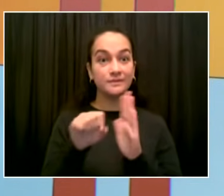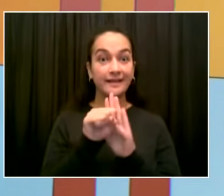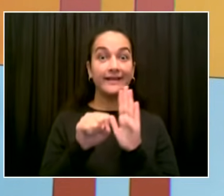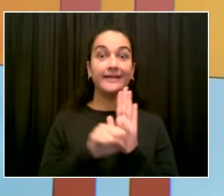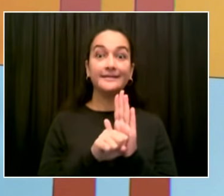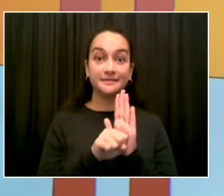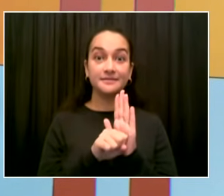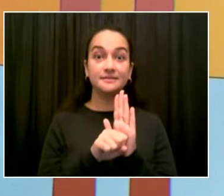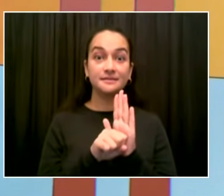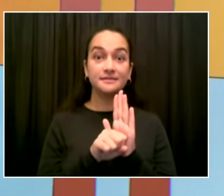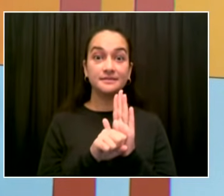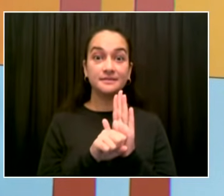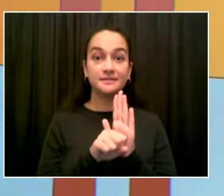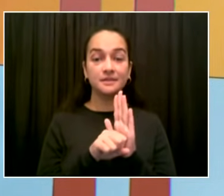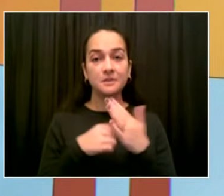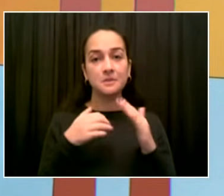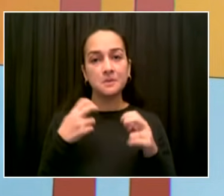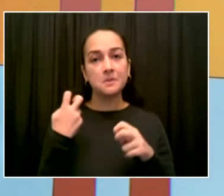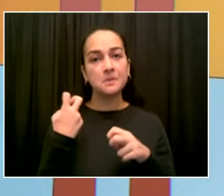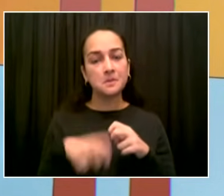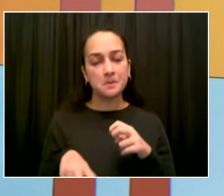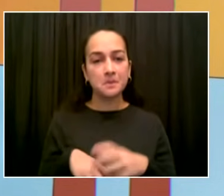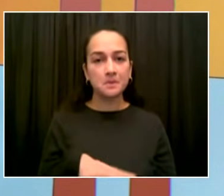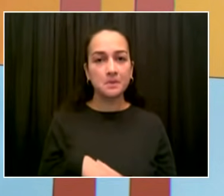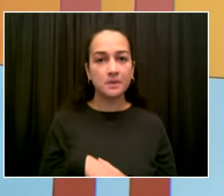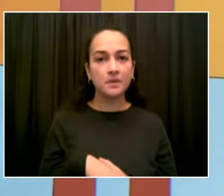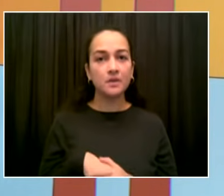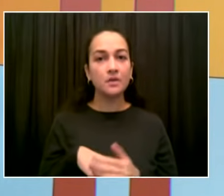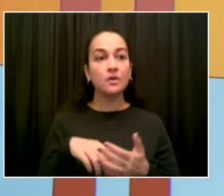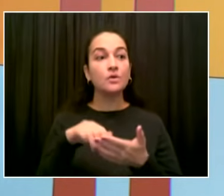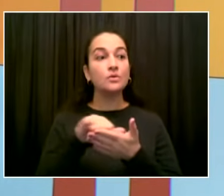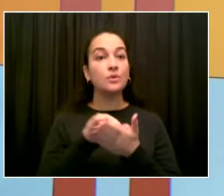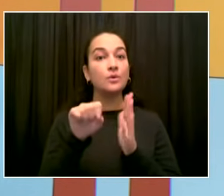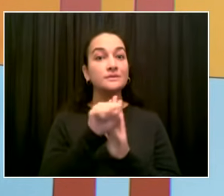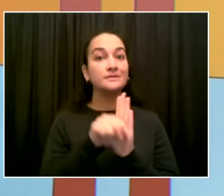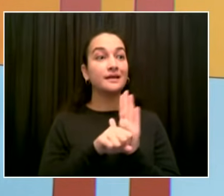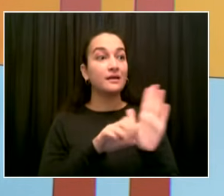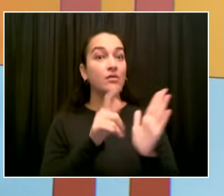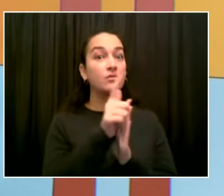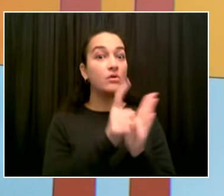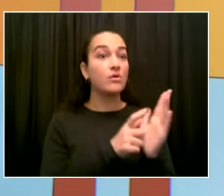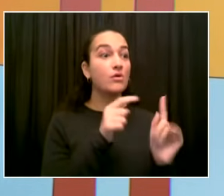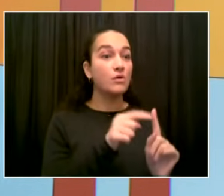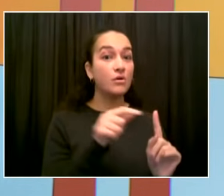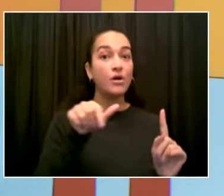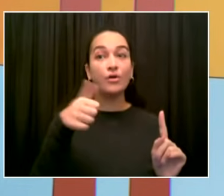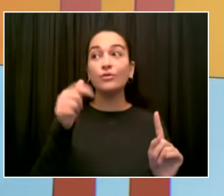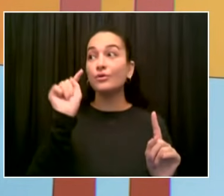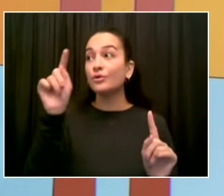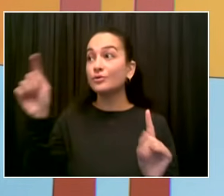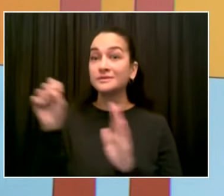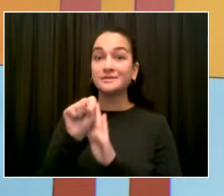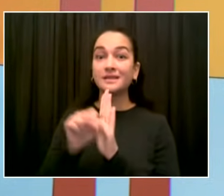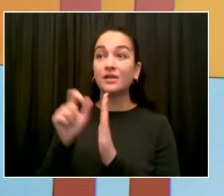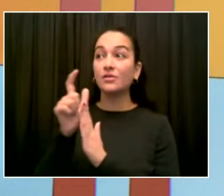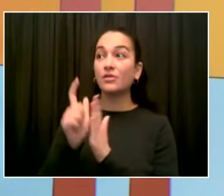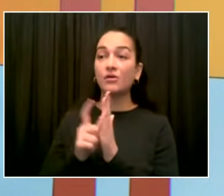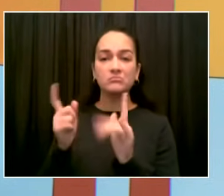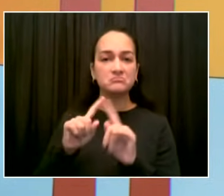THE STATE OF NEW YORK'S CASE AND IT CHALLENGES THE STATES, THE GOVERNMENT CONCEALED CARRY. WE PUTIN OUR